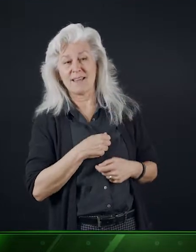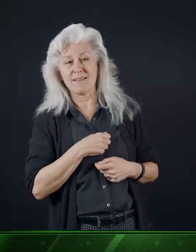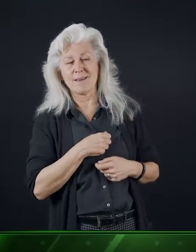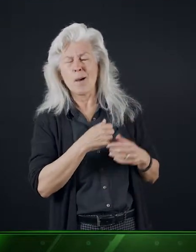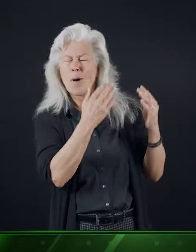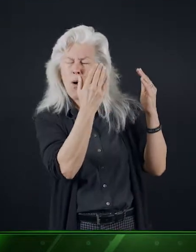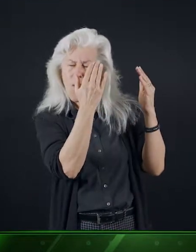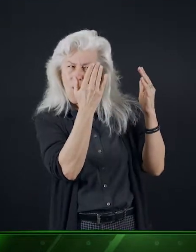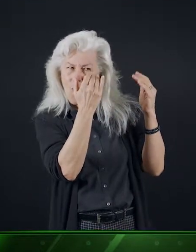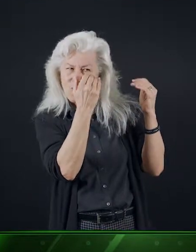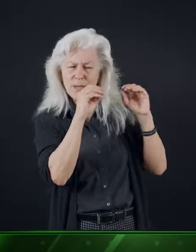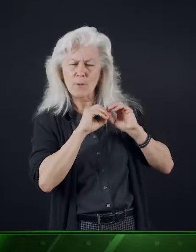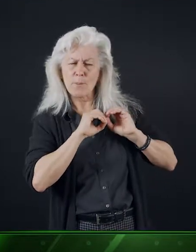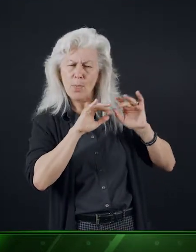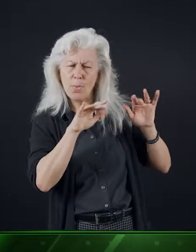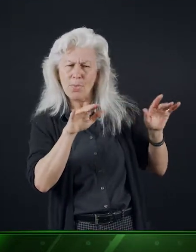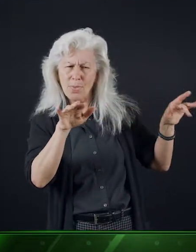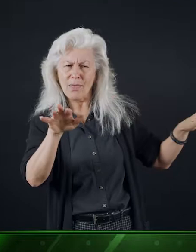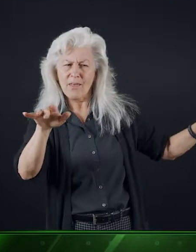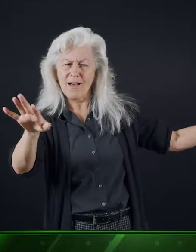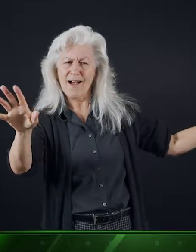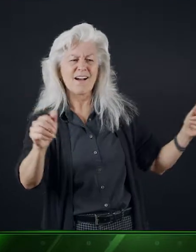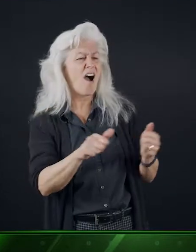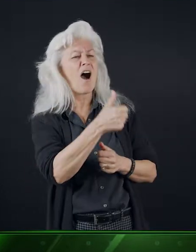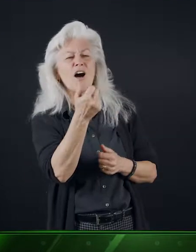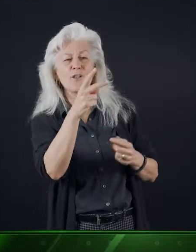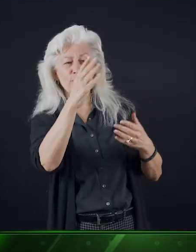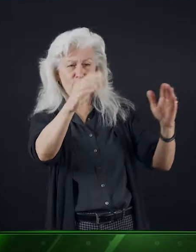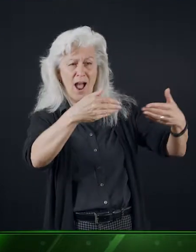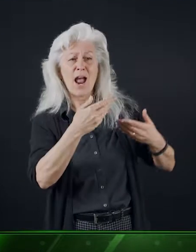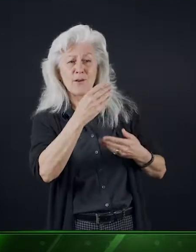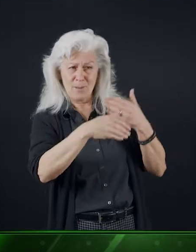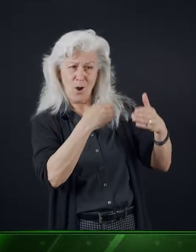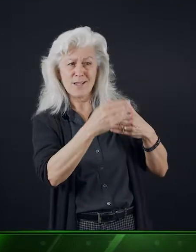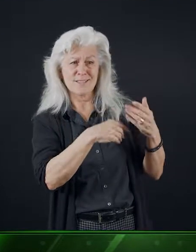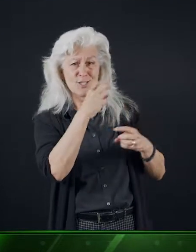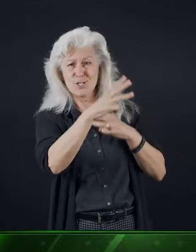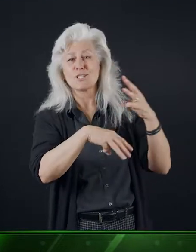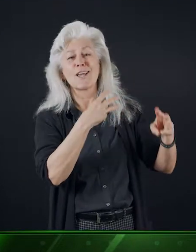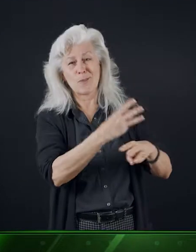but I hope spreads and scales to every other hiring process around the world.